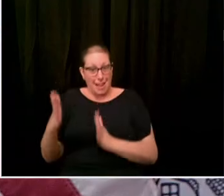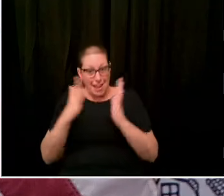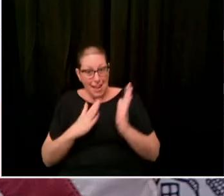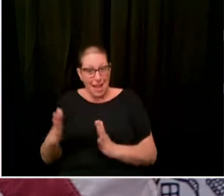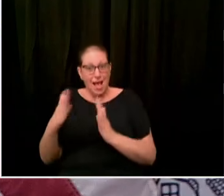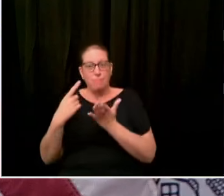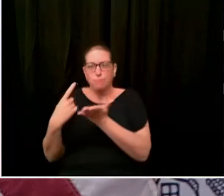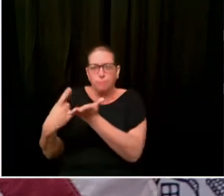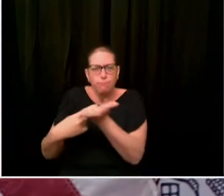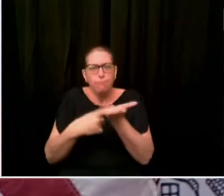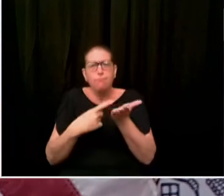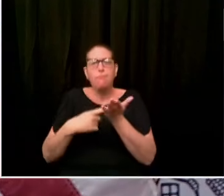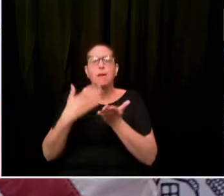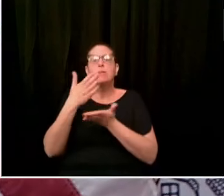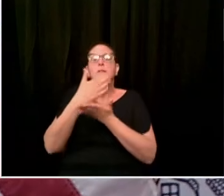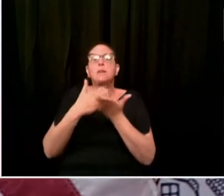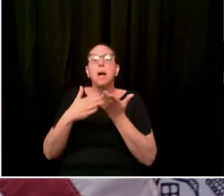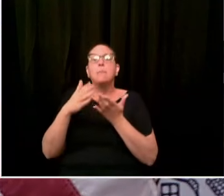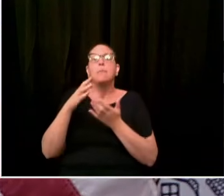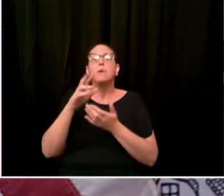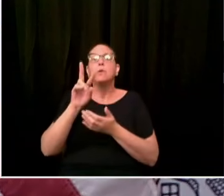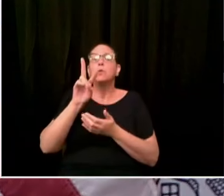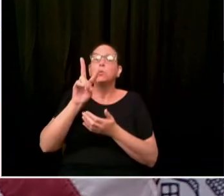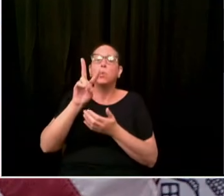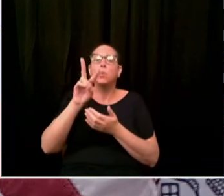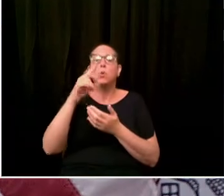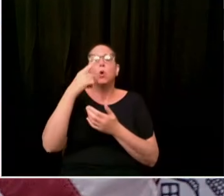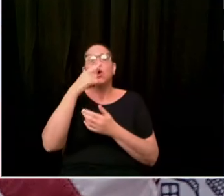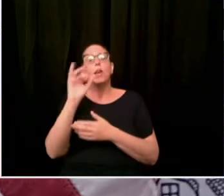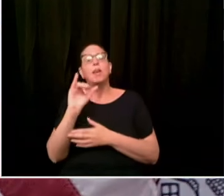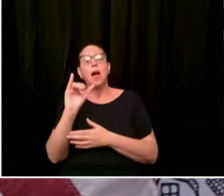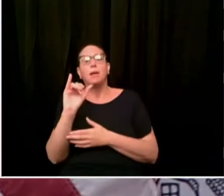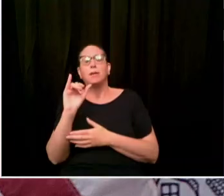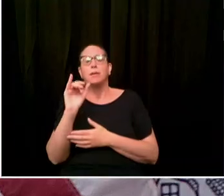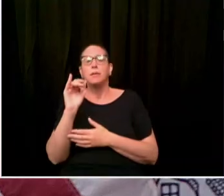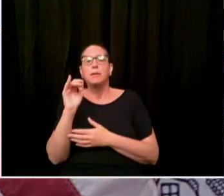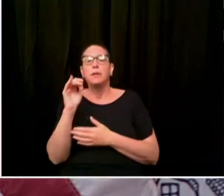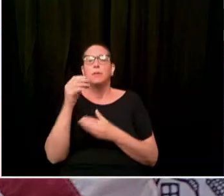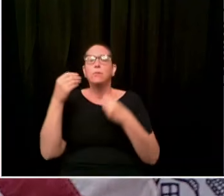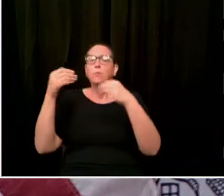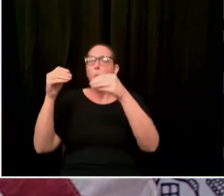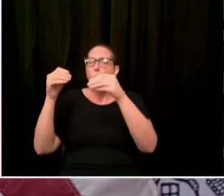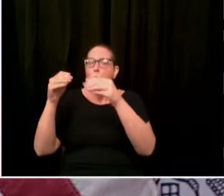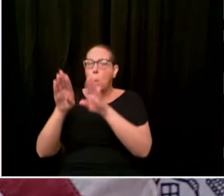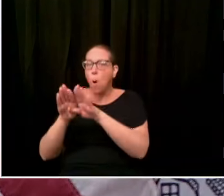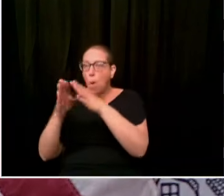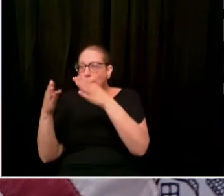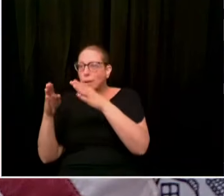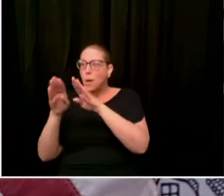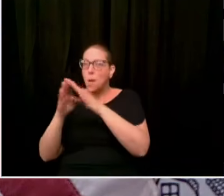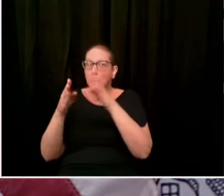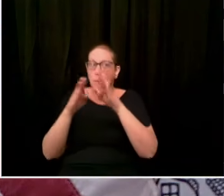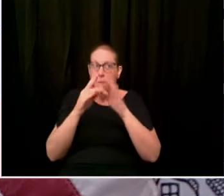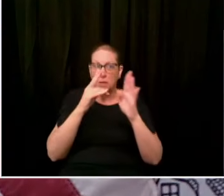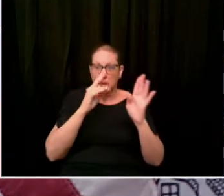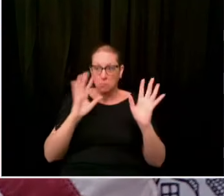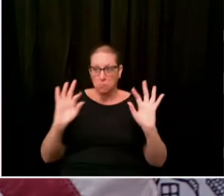GUIDANCE ON WHAT FIRST PHASE OF REOPENING WOULD LOOK LIKE SO PEOPLE WILL HAVE SOME TIME TO GET